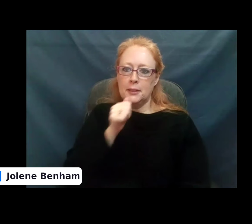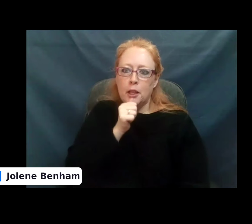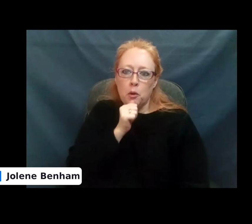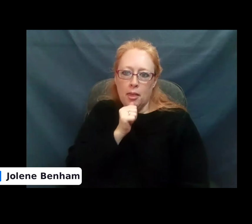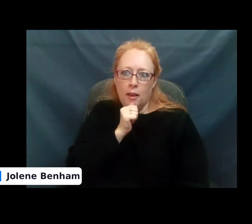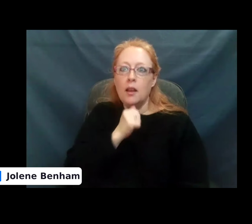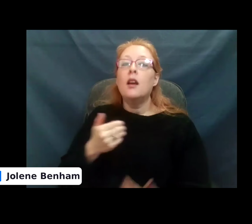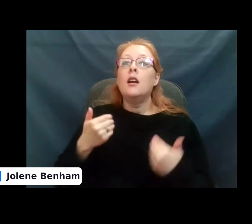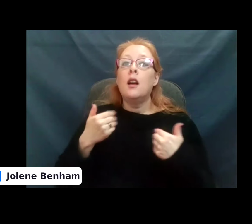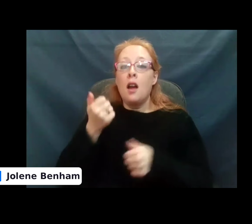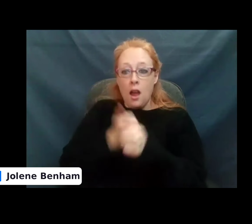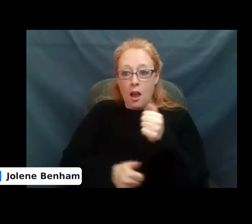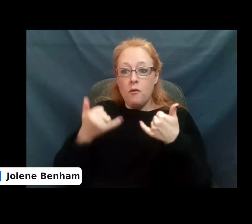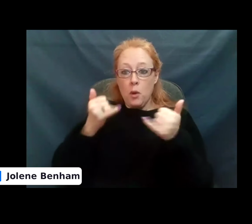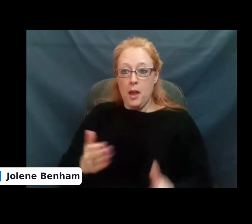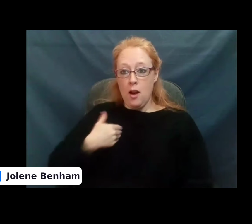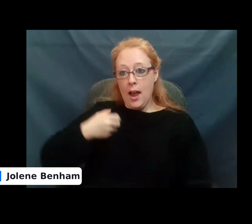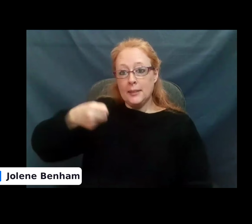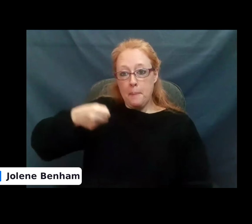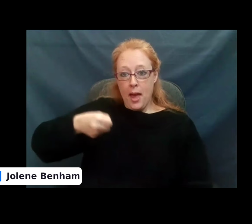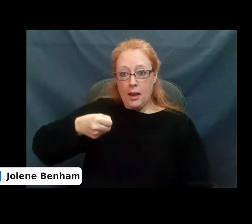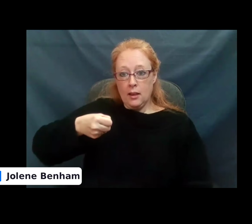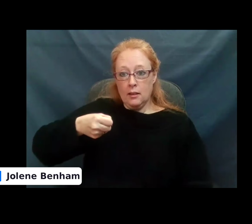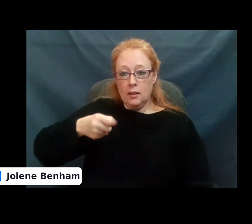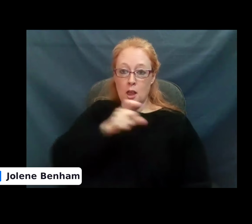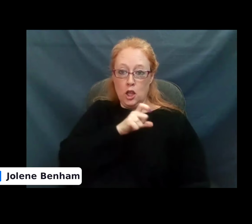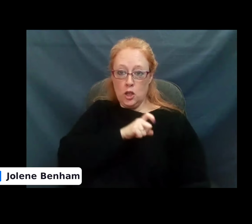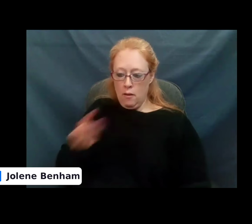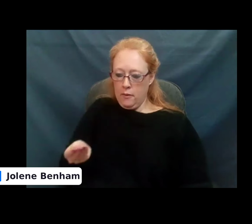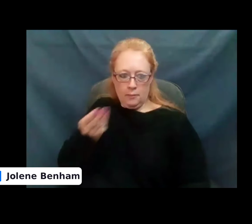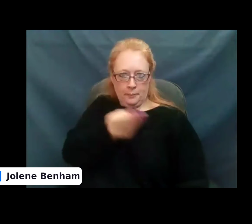Daniel: I've got a small bag. And it's every player would have a bag.